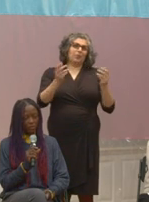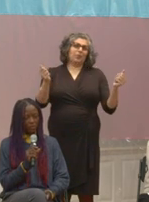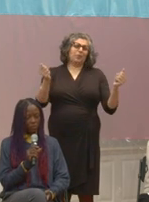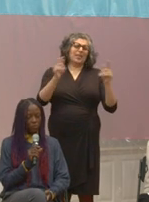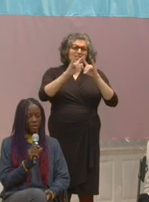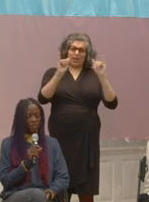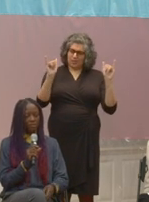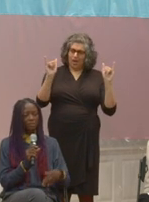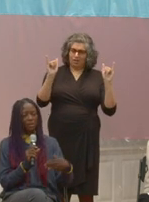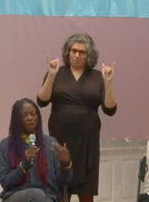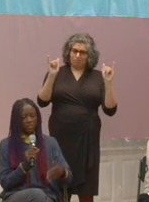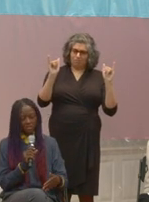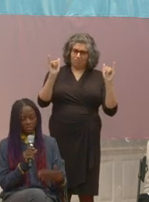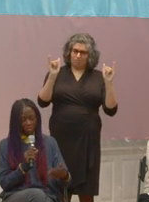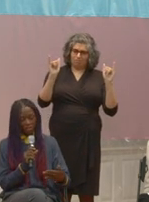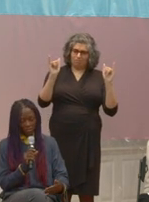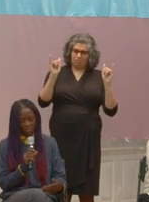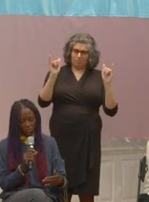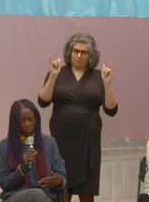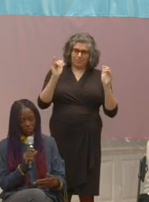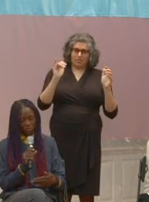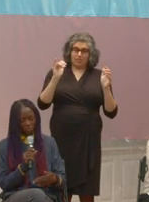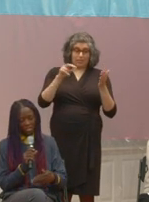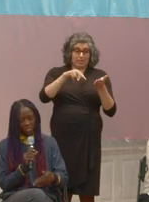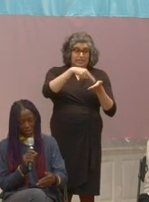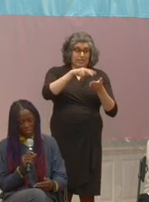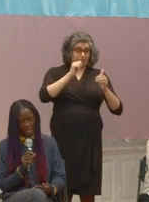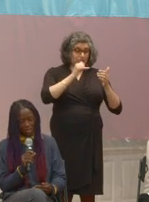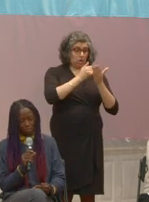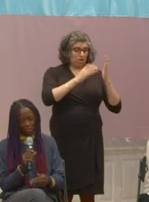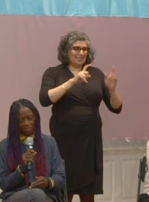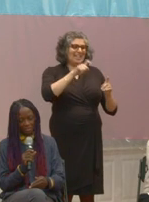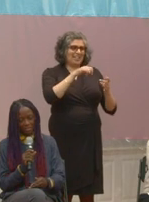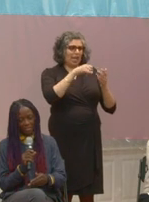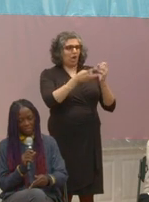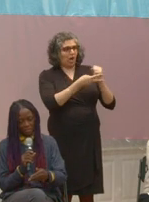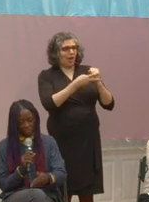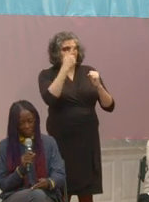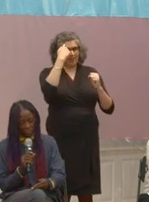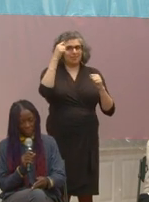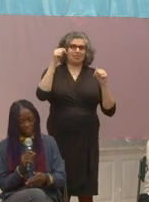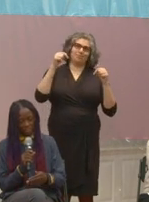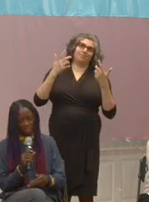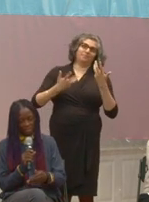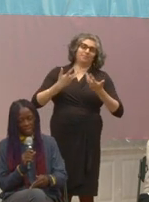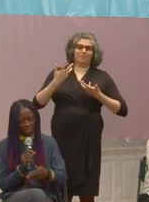about, you know, what, artists and artists who need that archive, because this is their living, and they need that